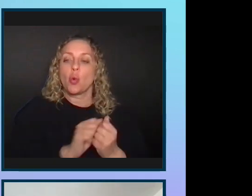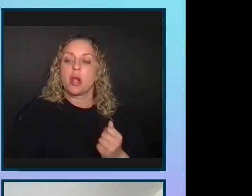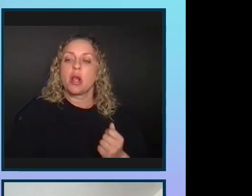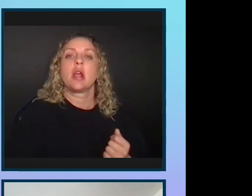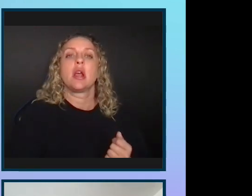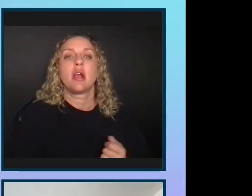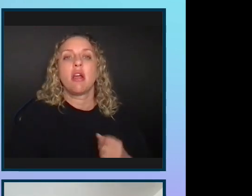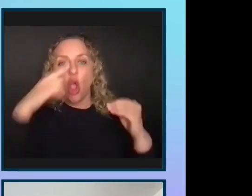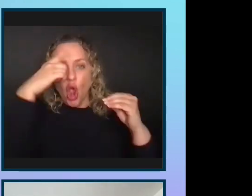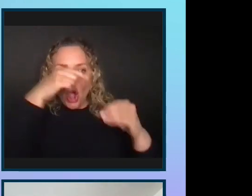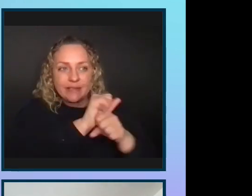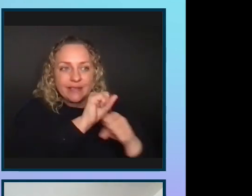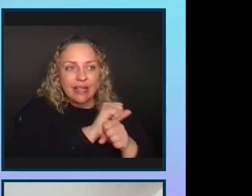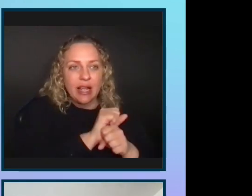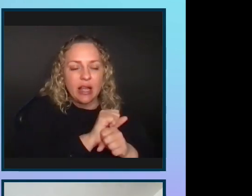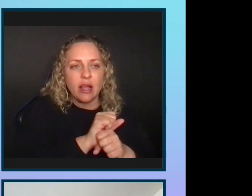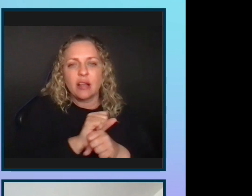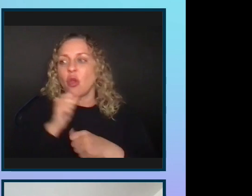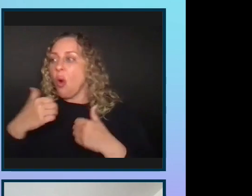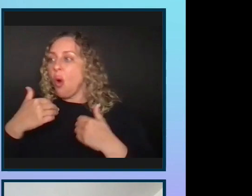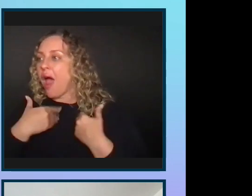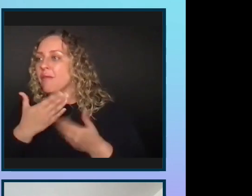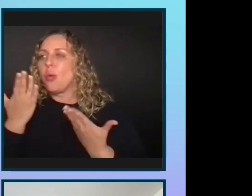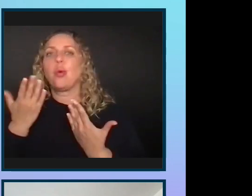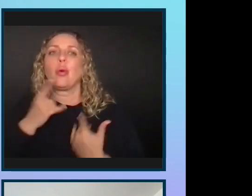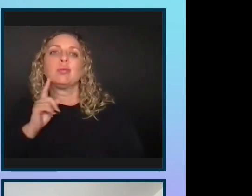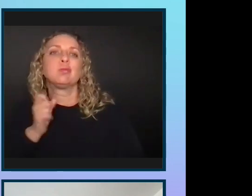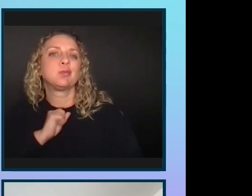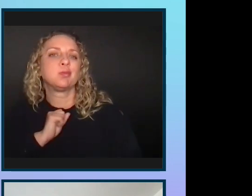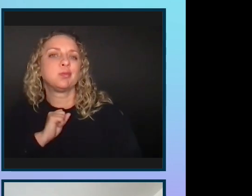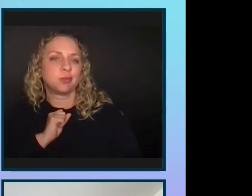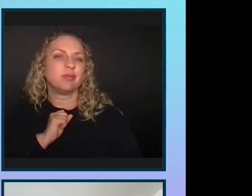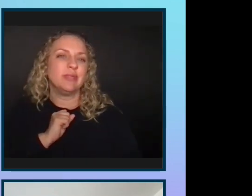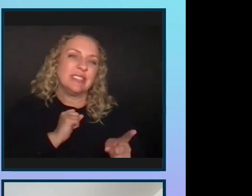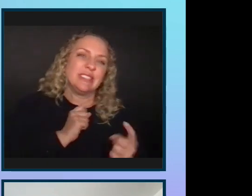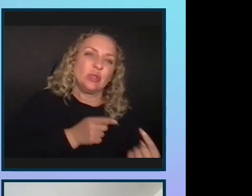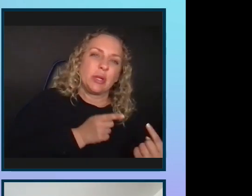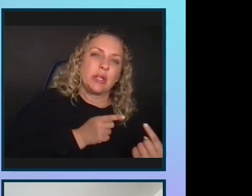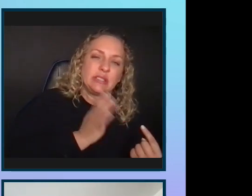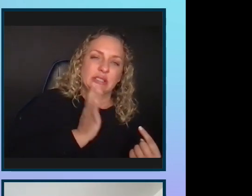that people who do not have cognitive disabilities might not struggle with. It's a really nebulous term that we use